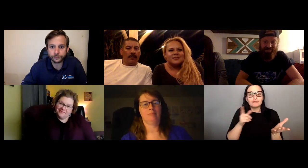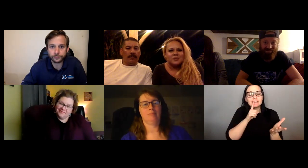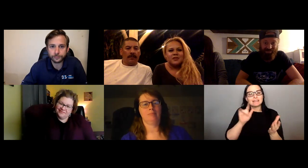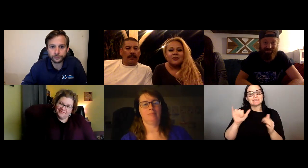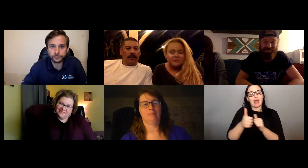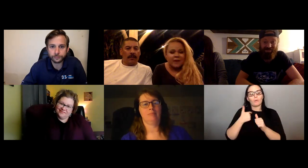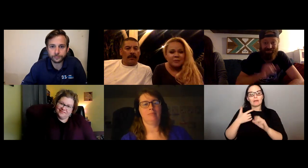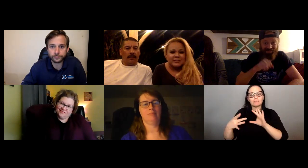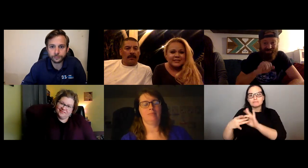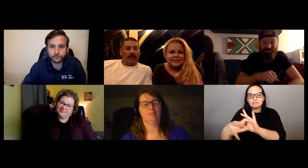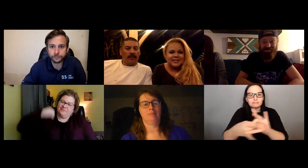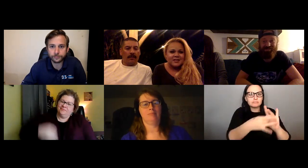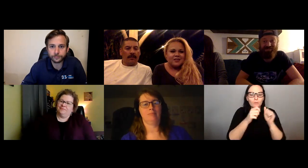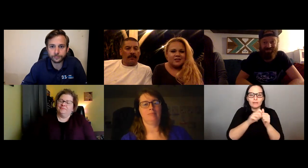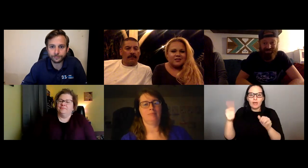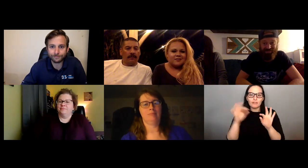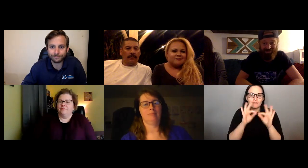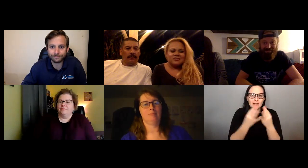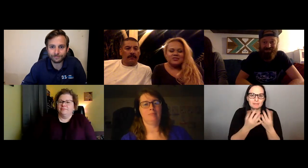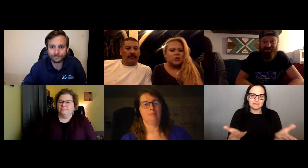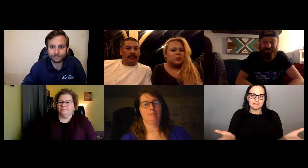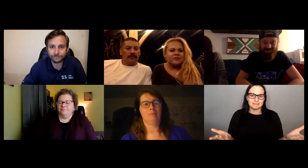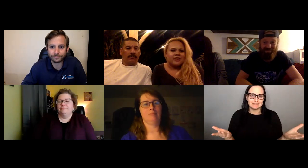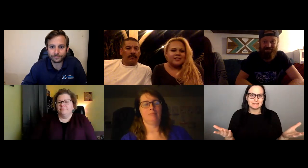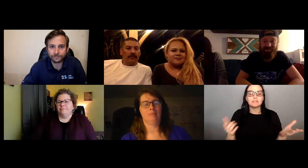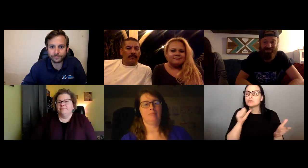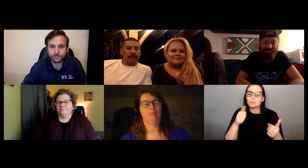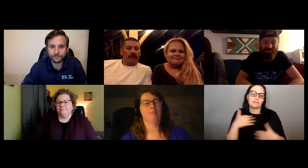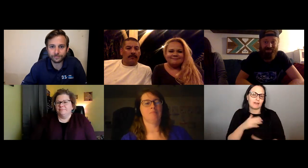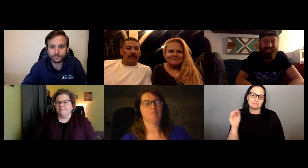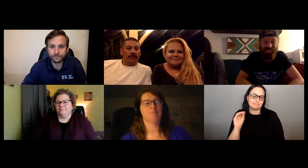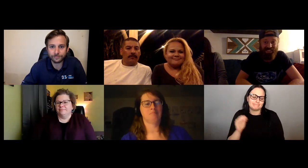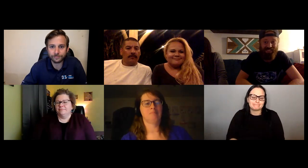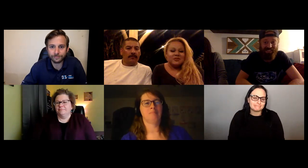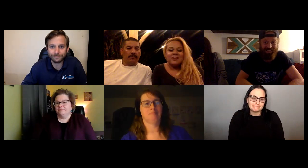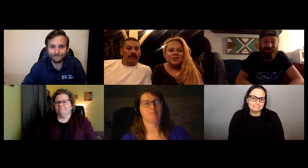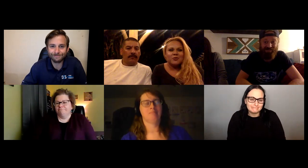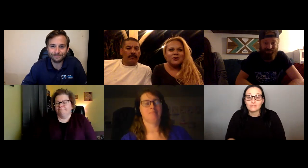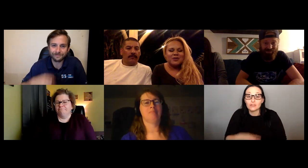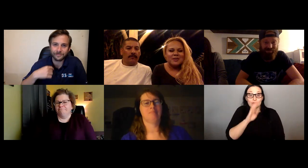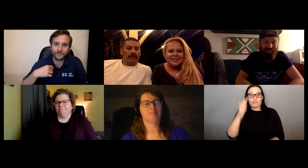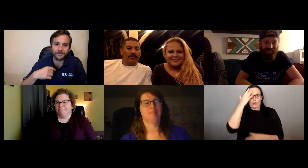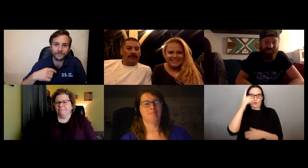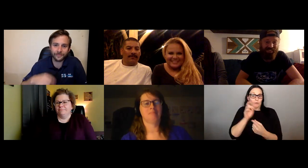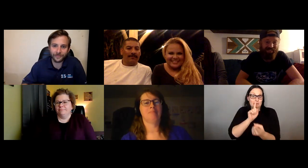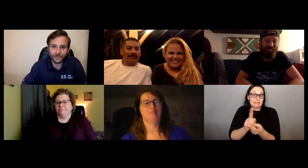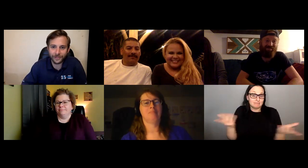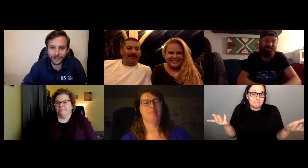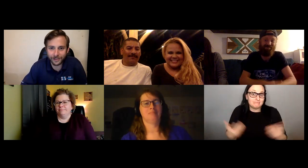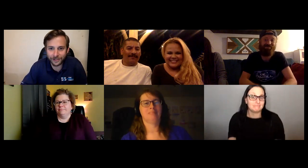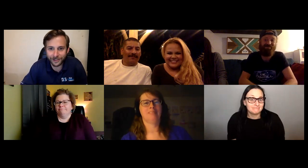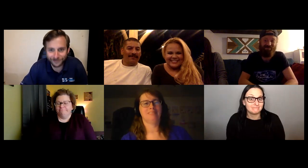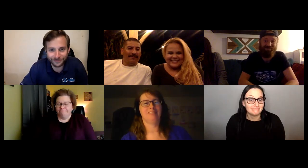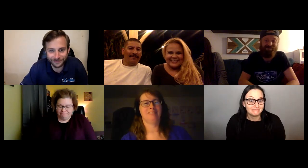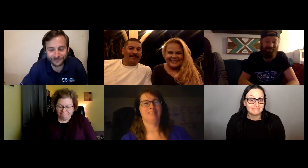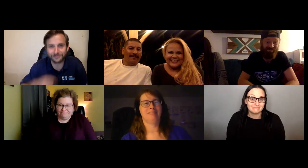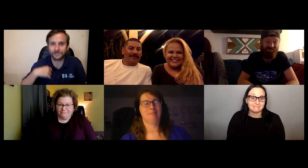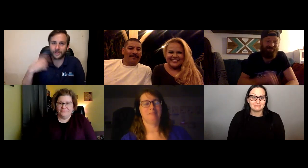with other families just don't be afraid